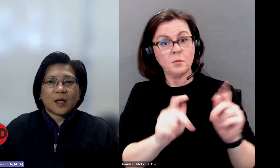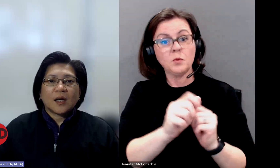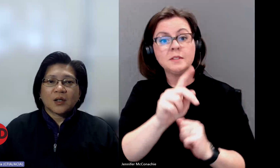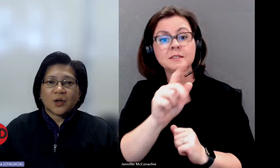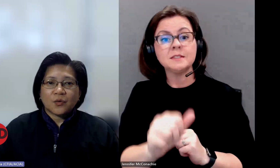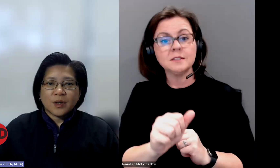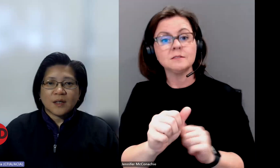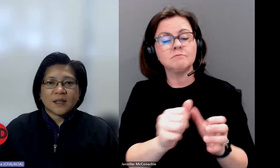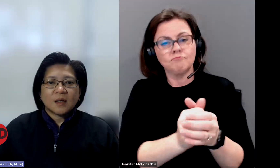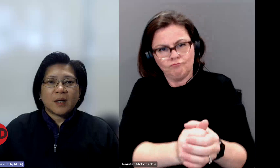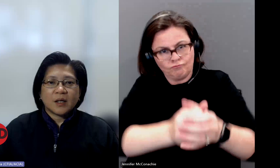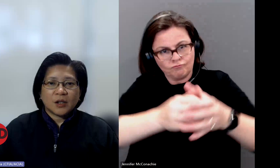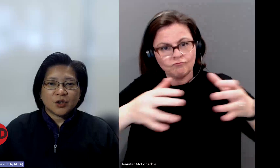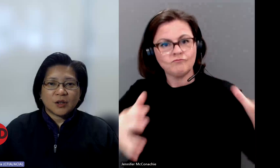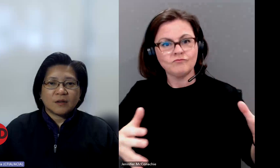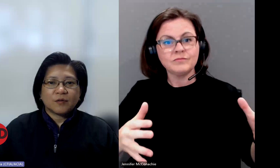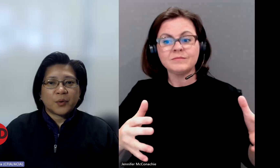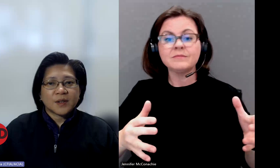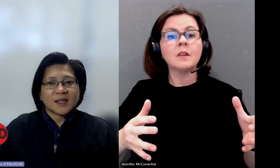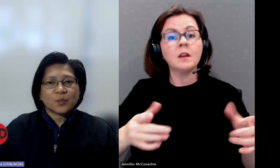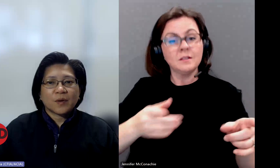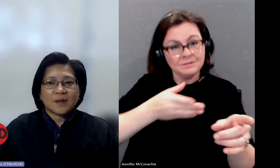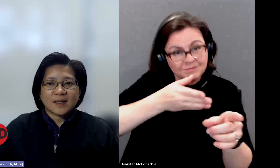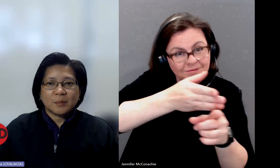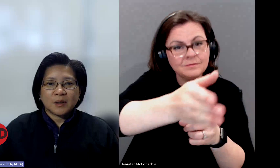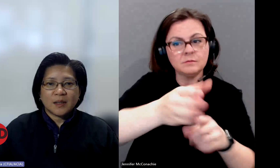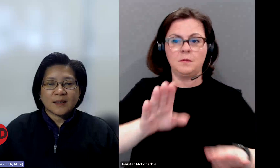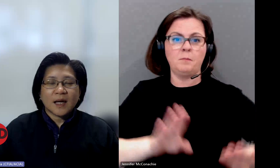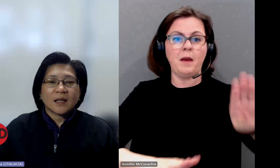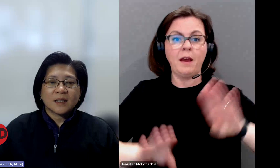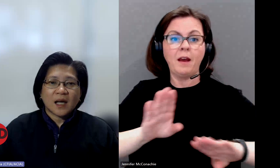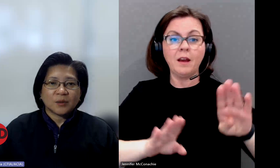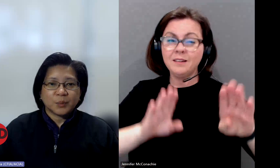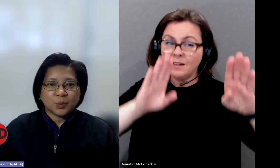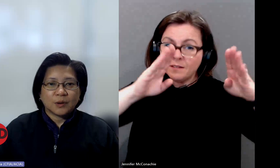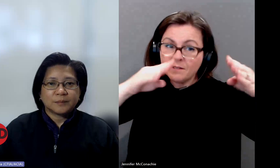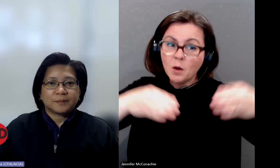representation of persons with disabilities through a Careers